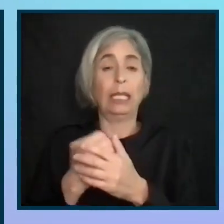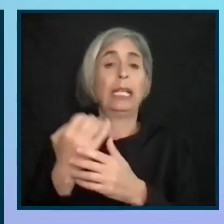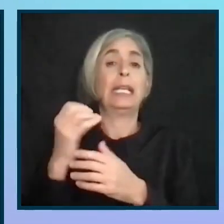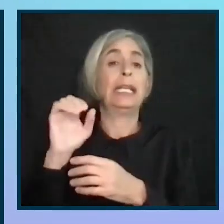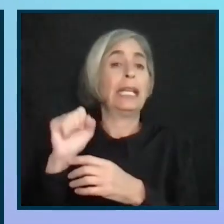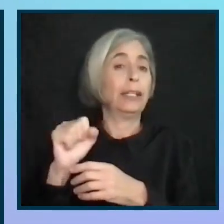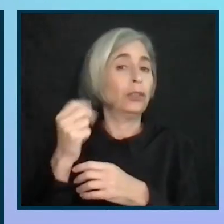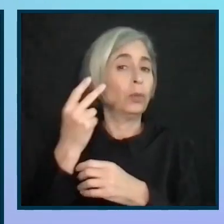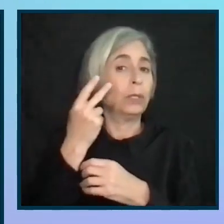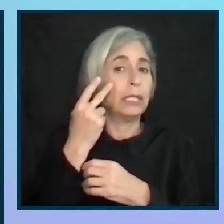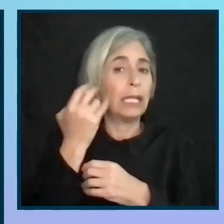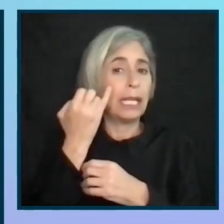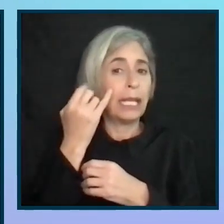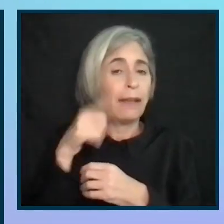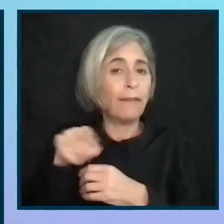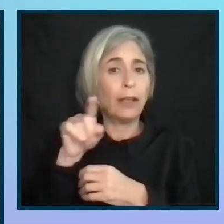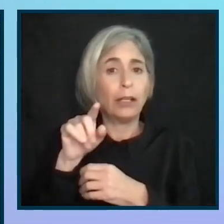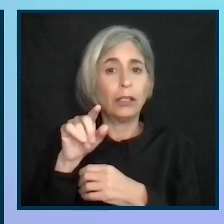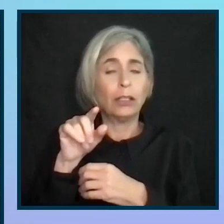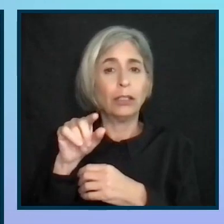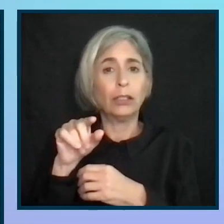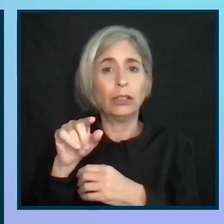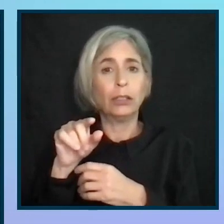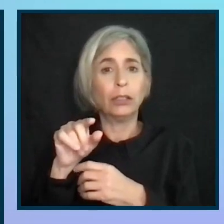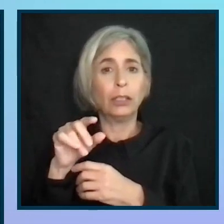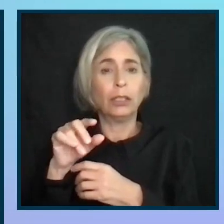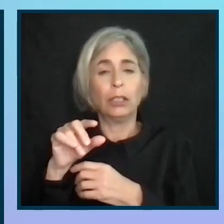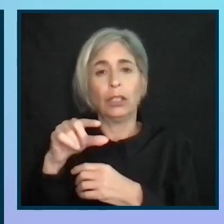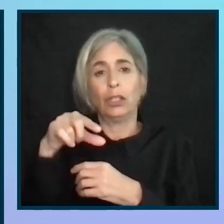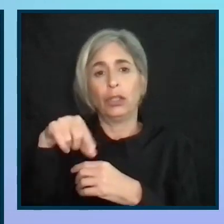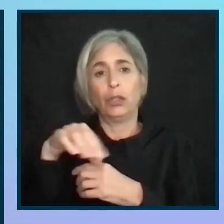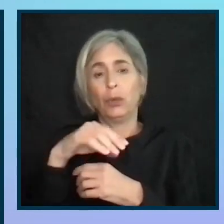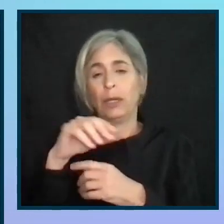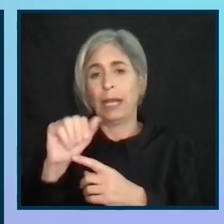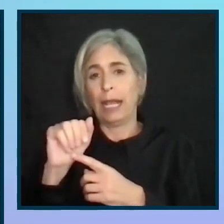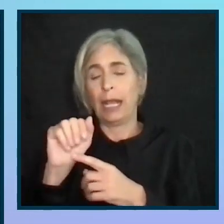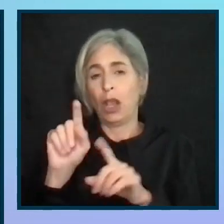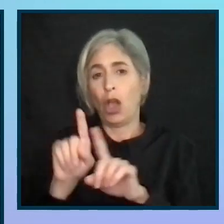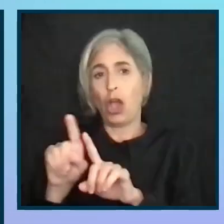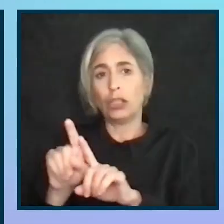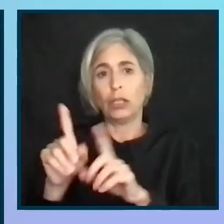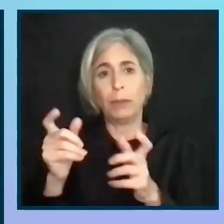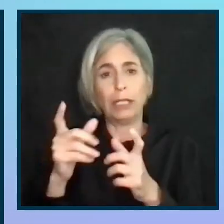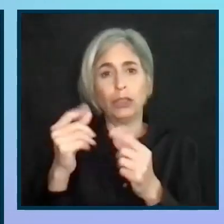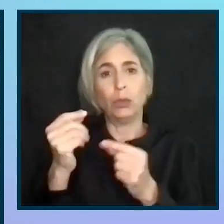and think about QA, so they should also be doing some automated testing,